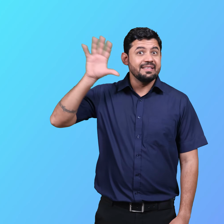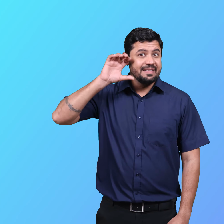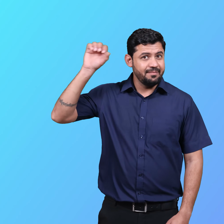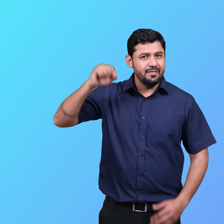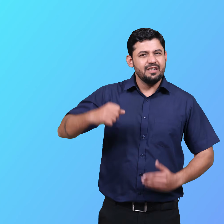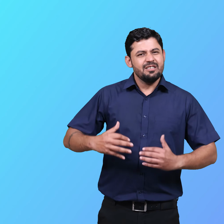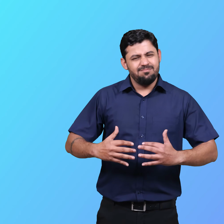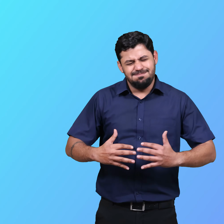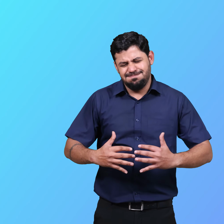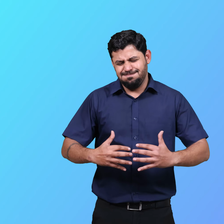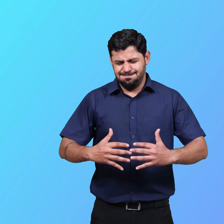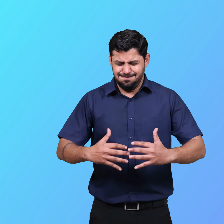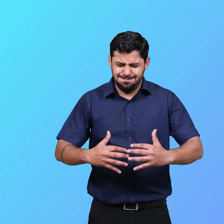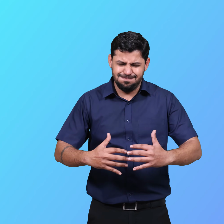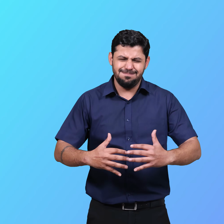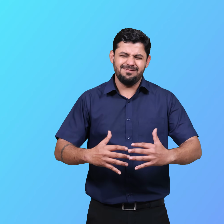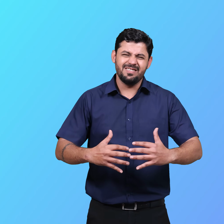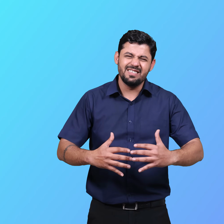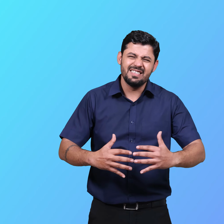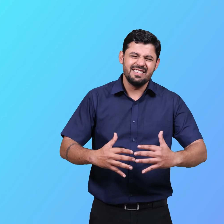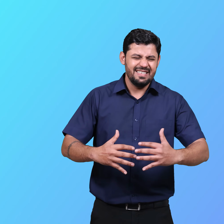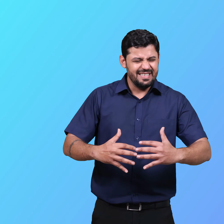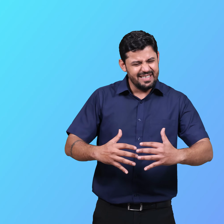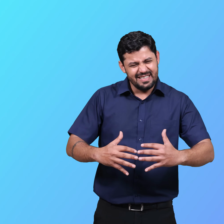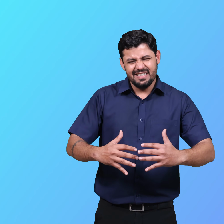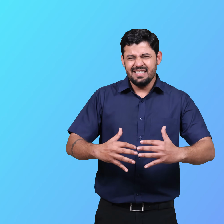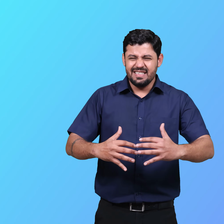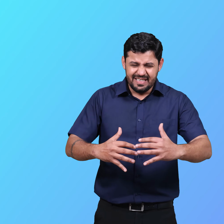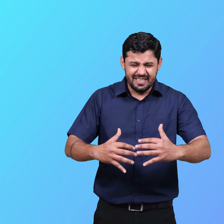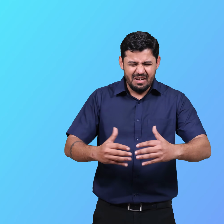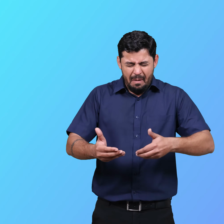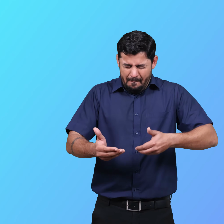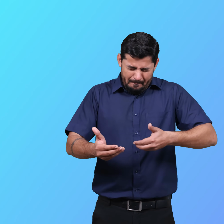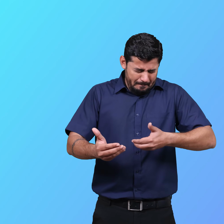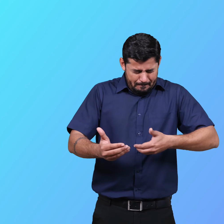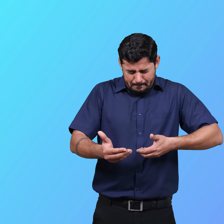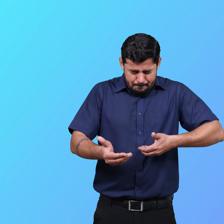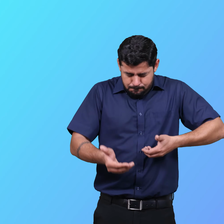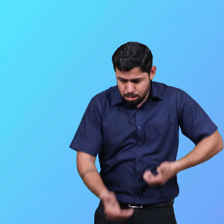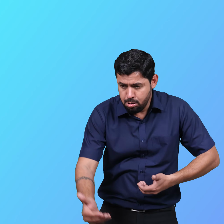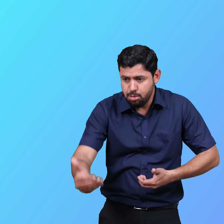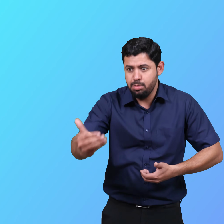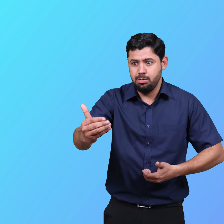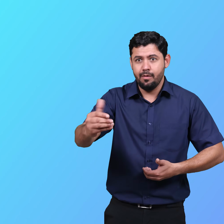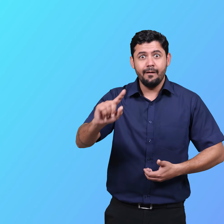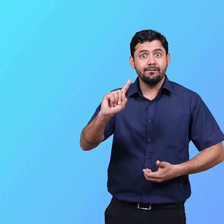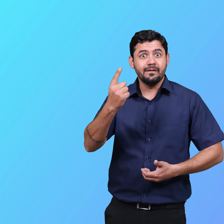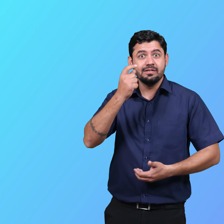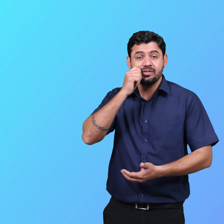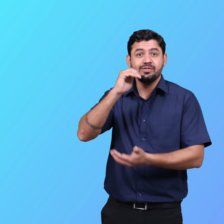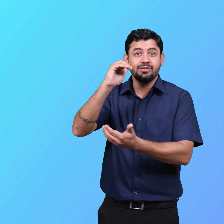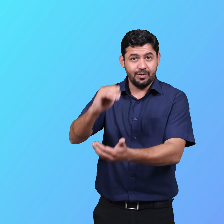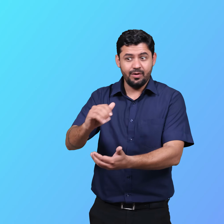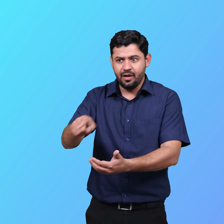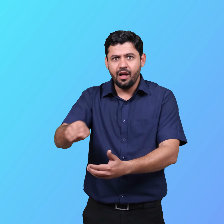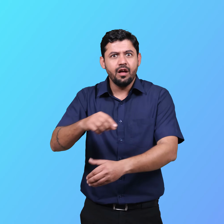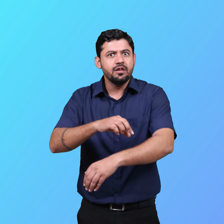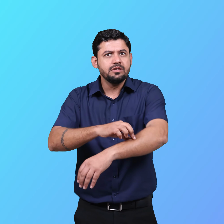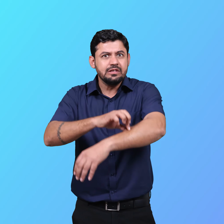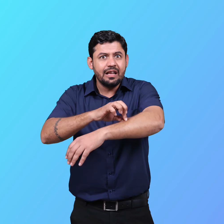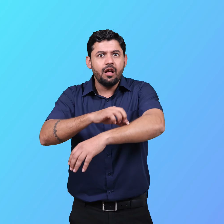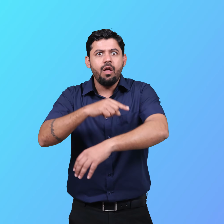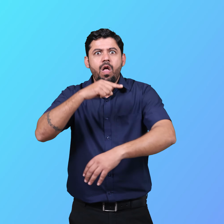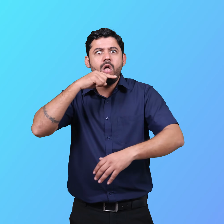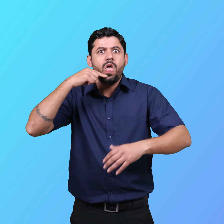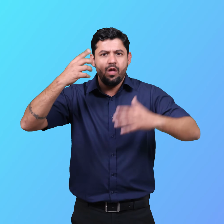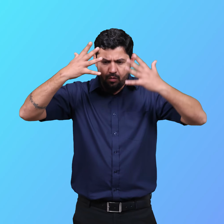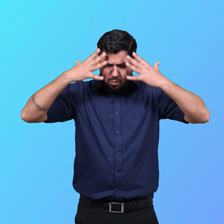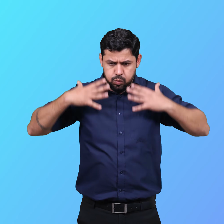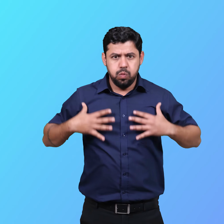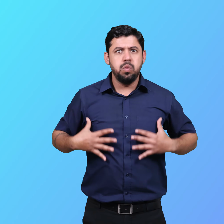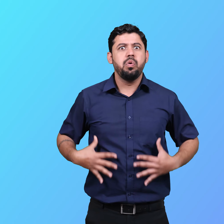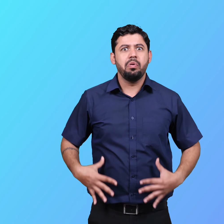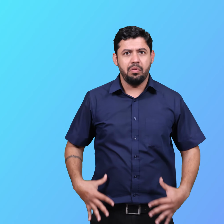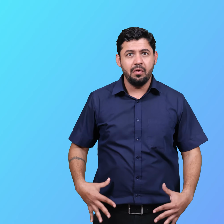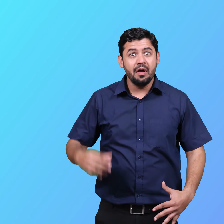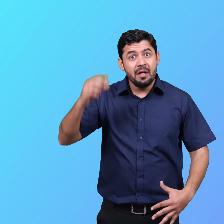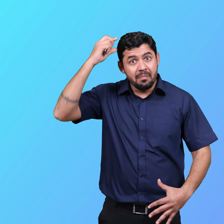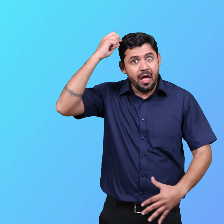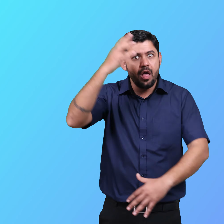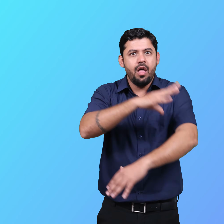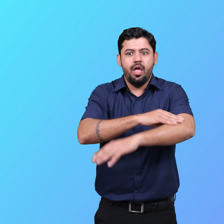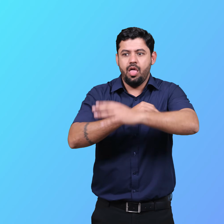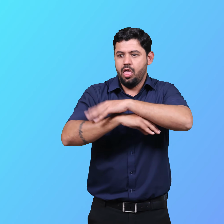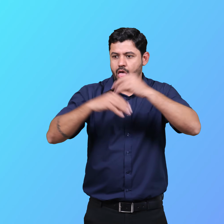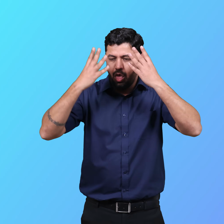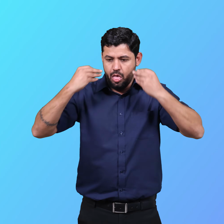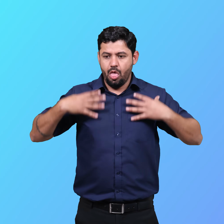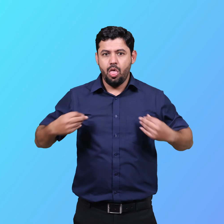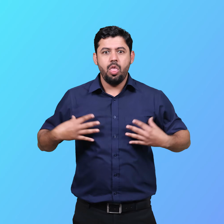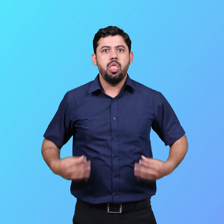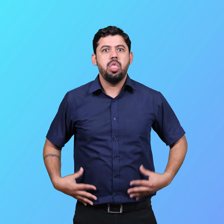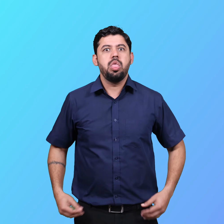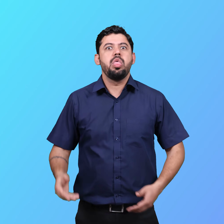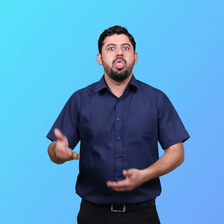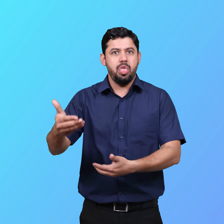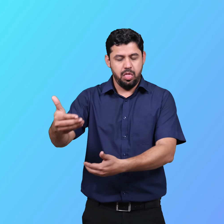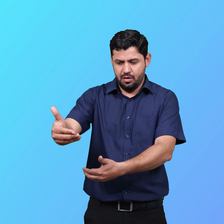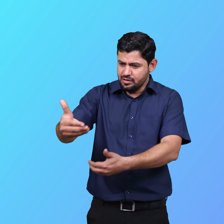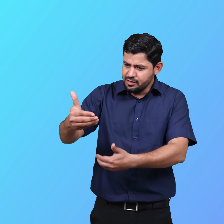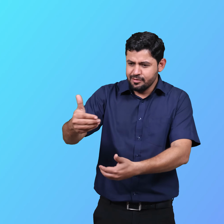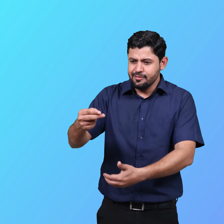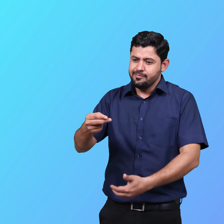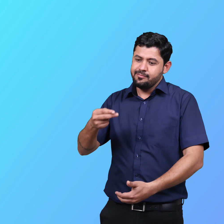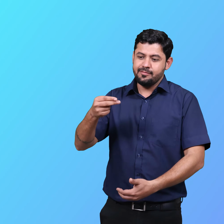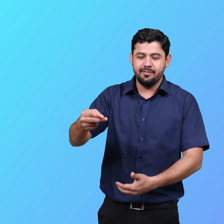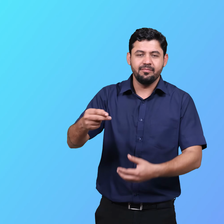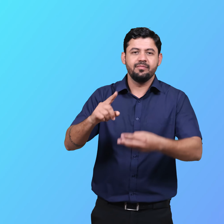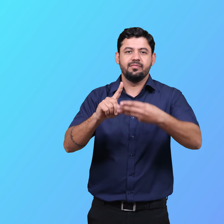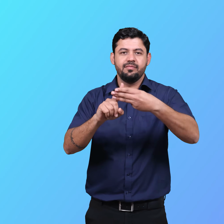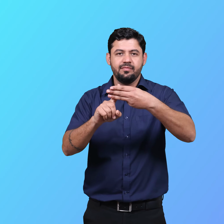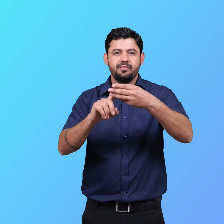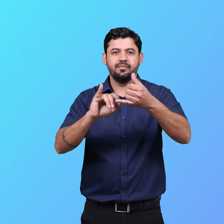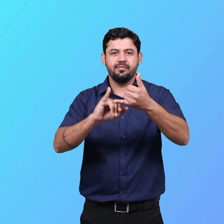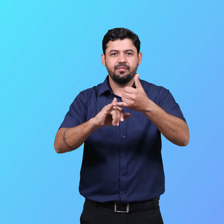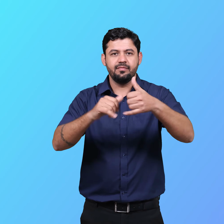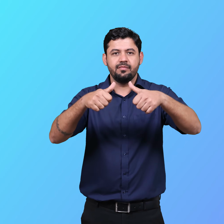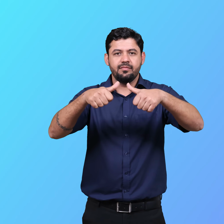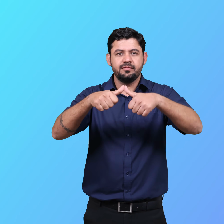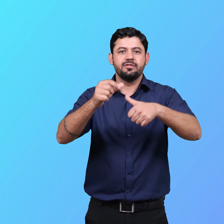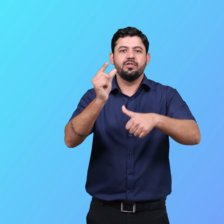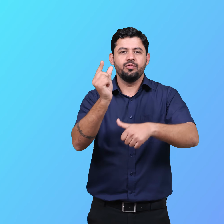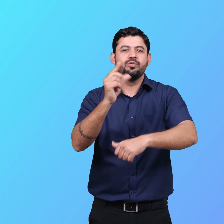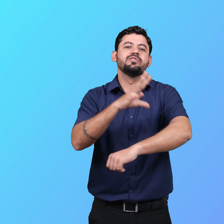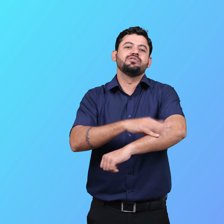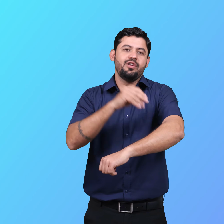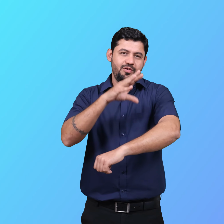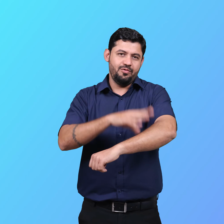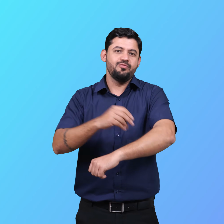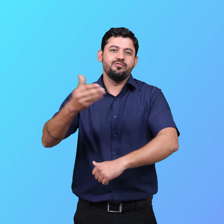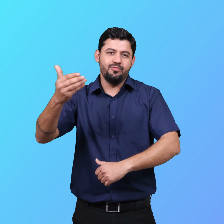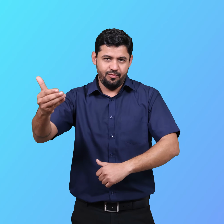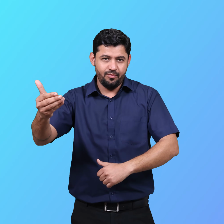When the time came, Rebekah had twins. The first baby was born with red skin. Since his skin was like a hairy robe, they named him Esau.